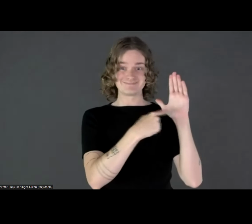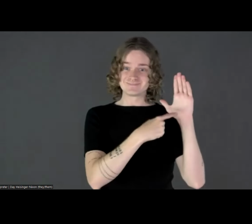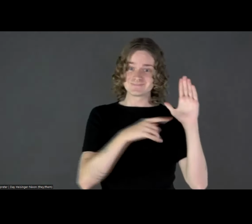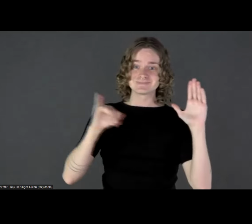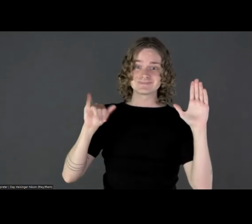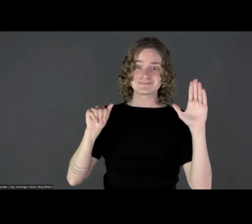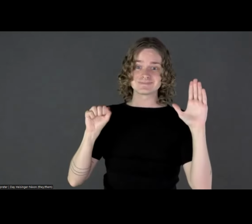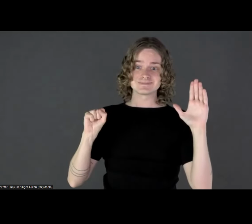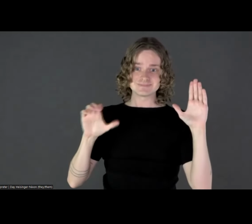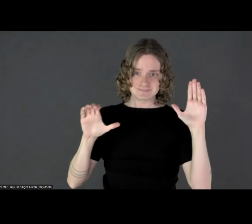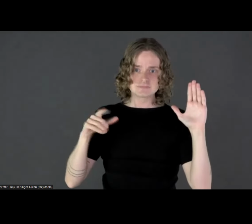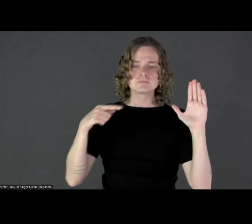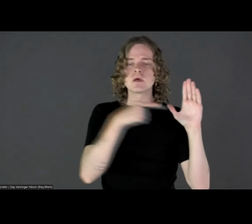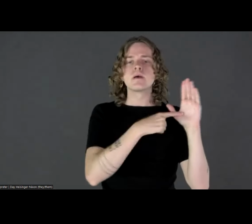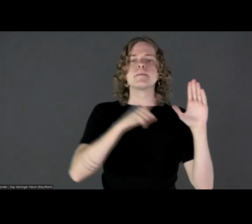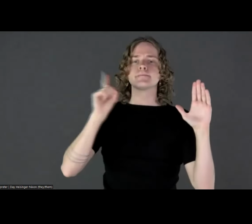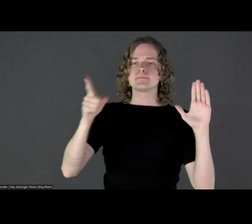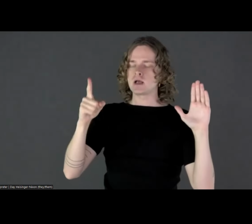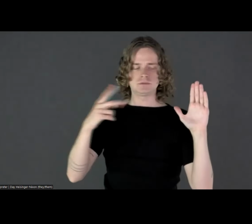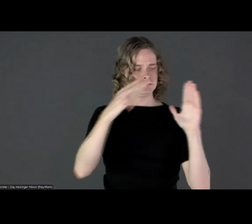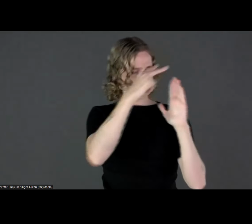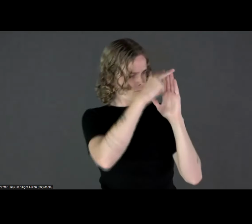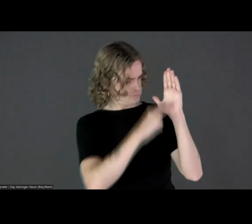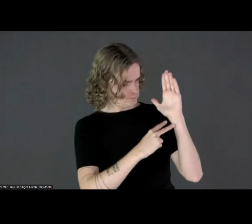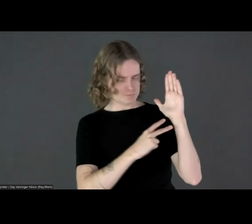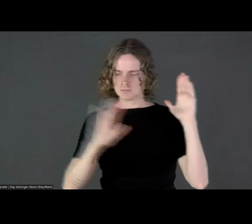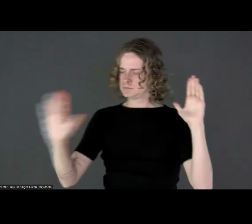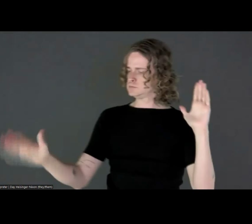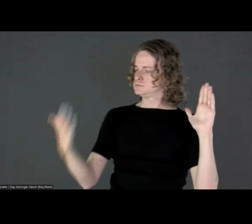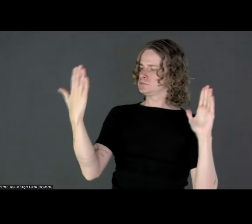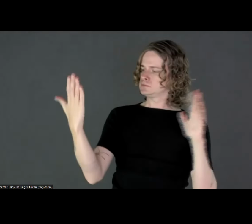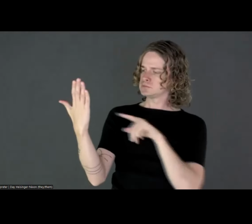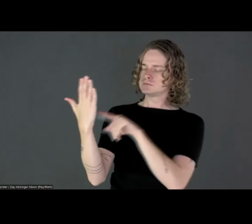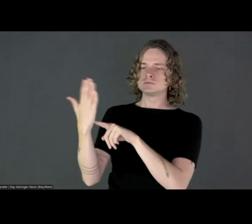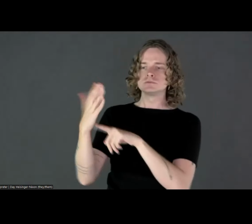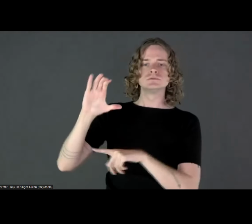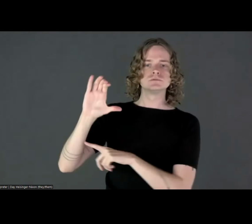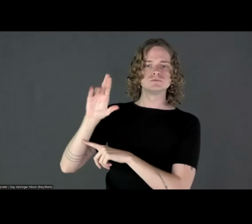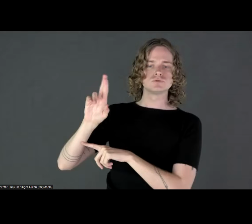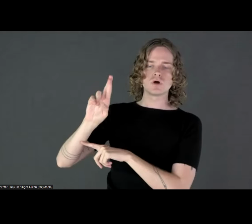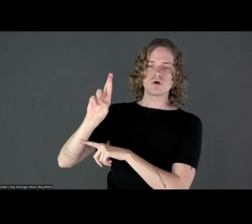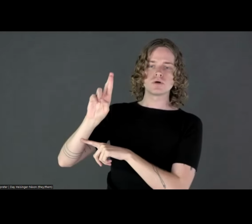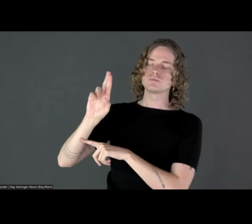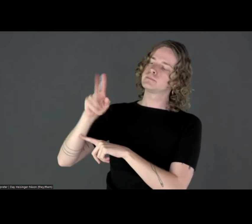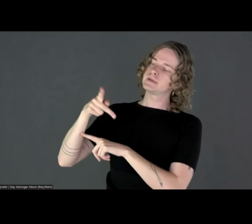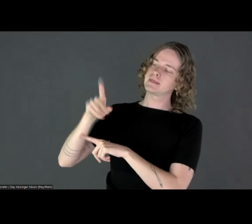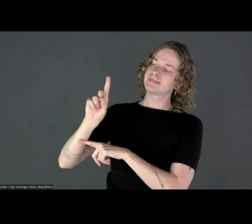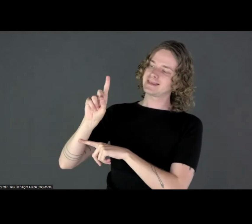Guidelines in this as they're also addressing deinstitutionalization in times of emergency.